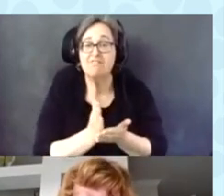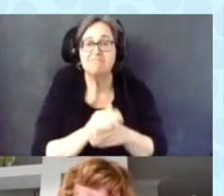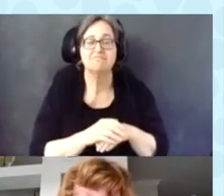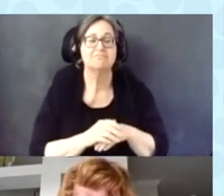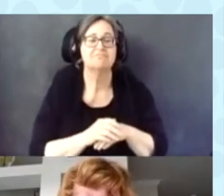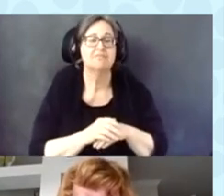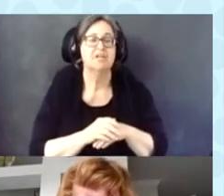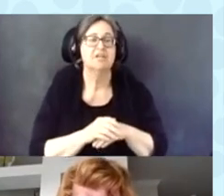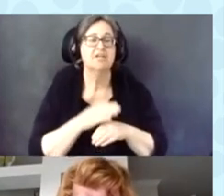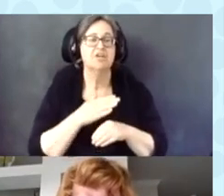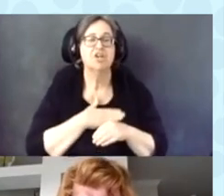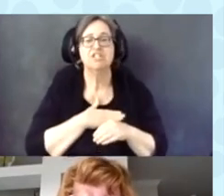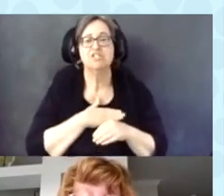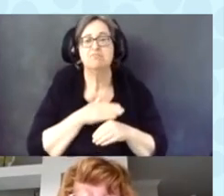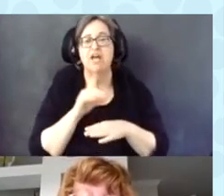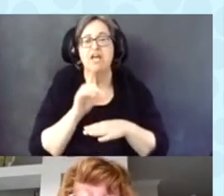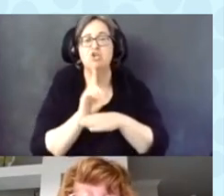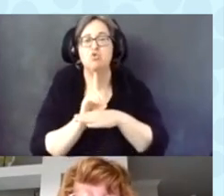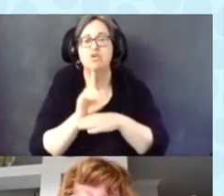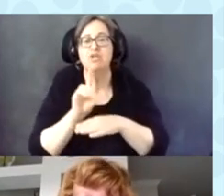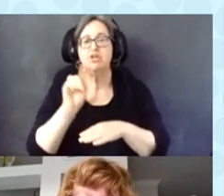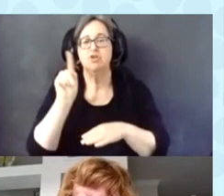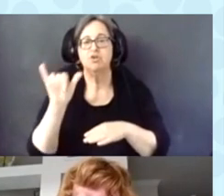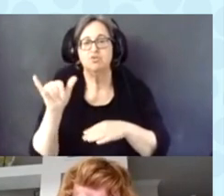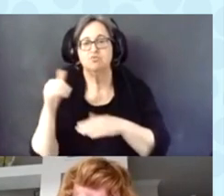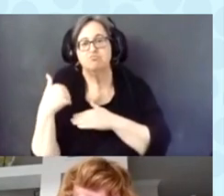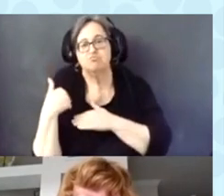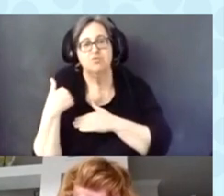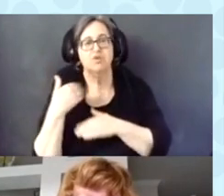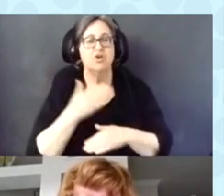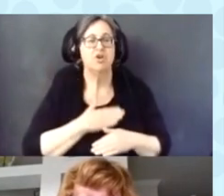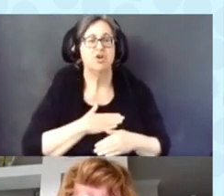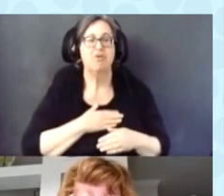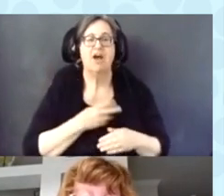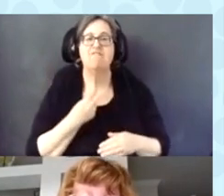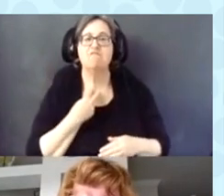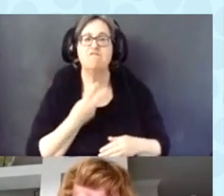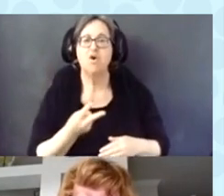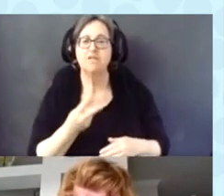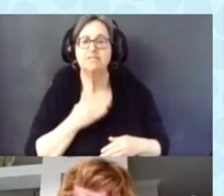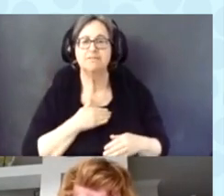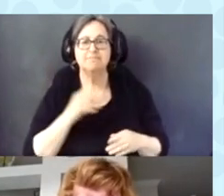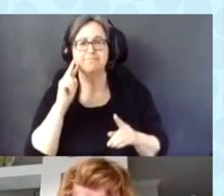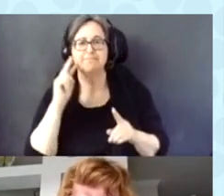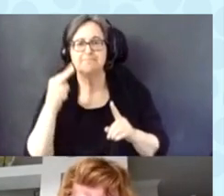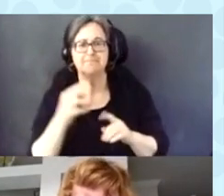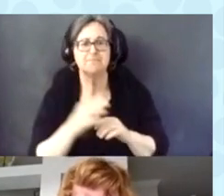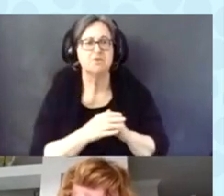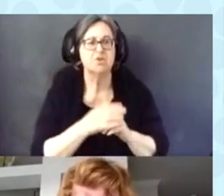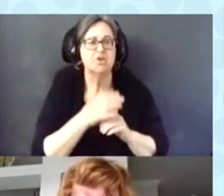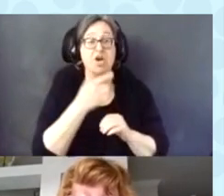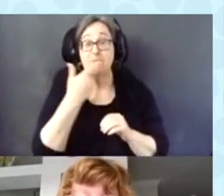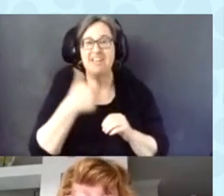It's my duty. It's my voice. Because I can.